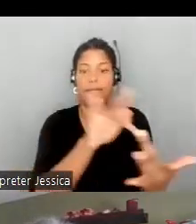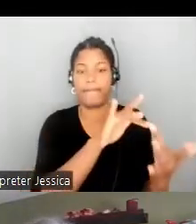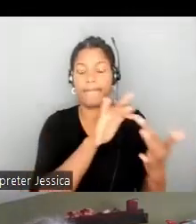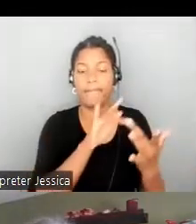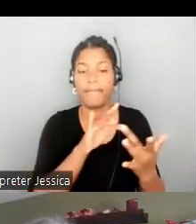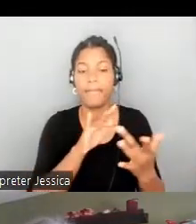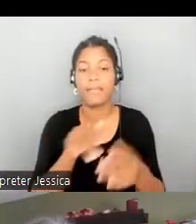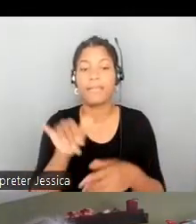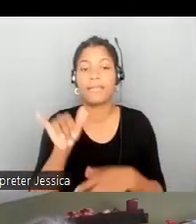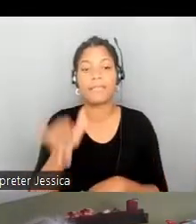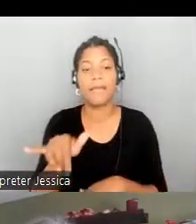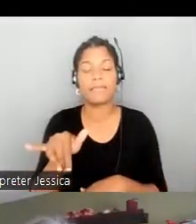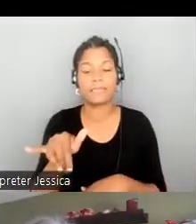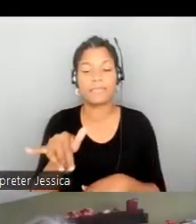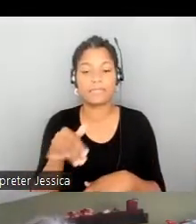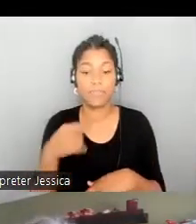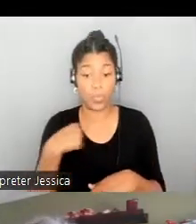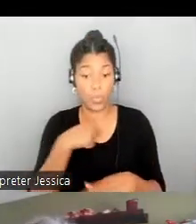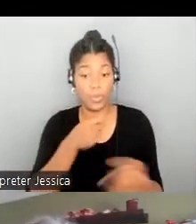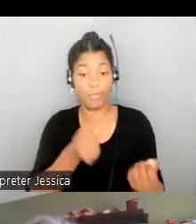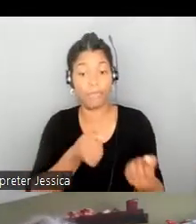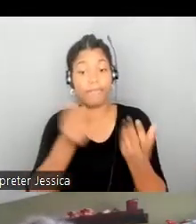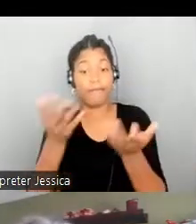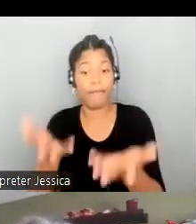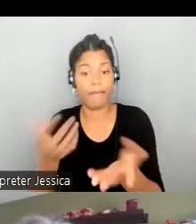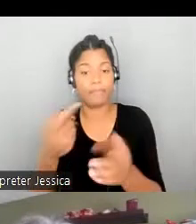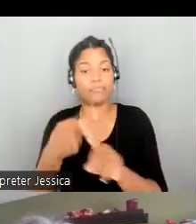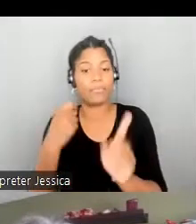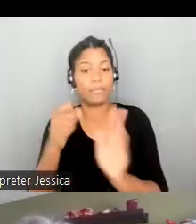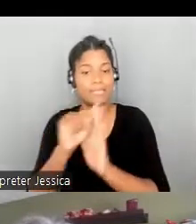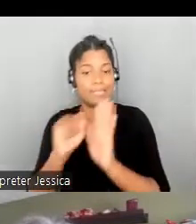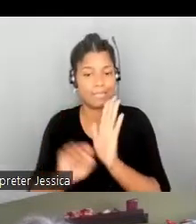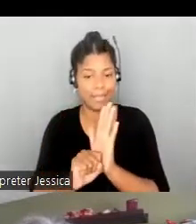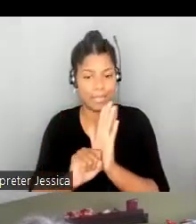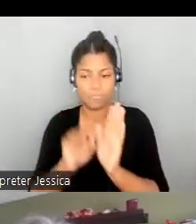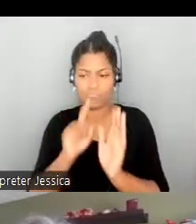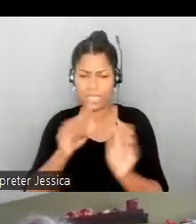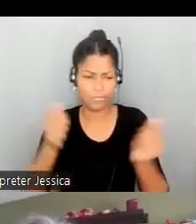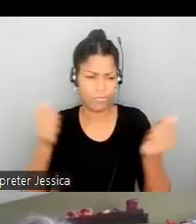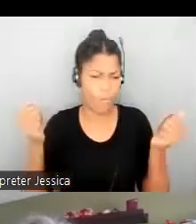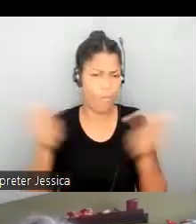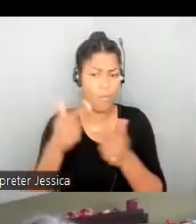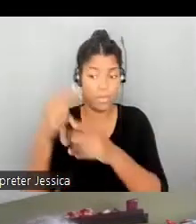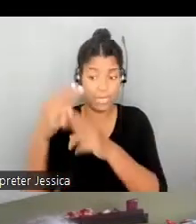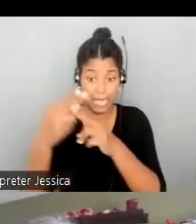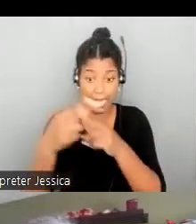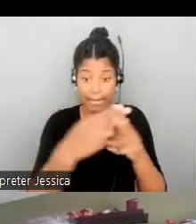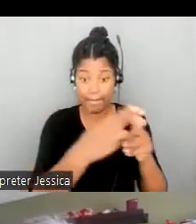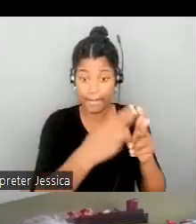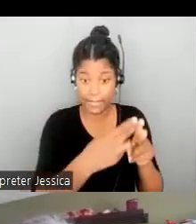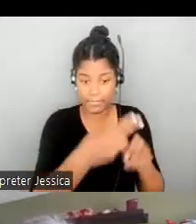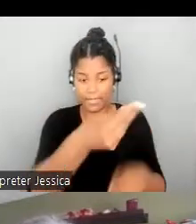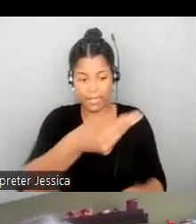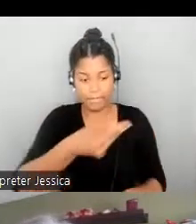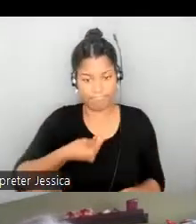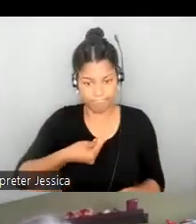That is something that we are provided from the state. of all the names of the people, in the context of people going into a nursing facility for